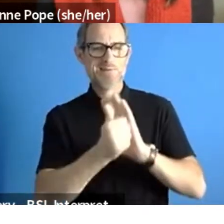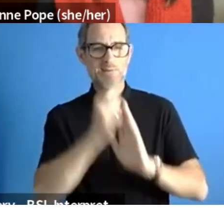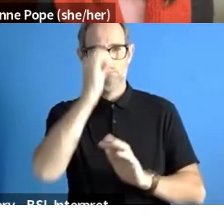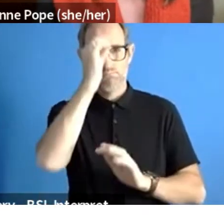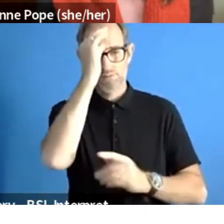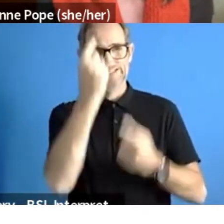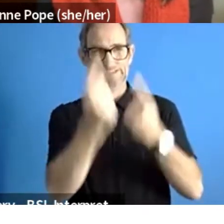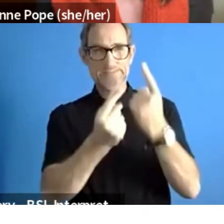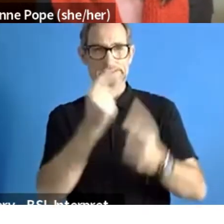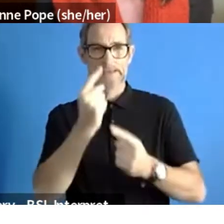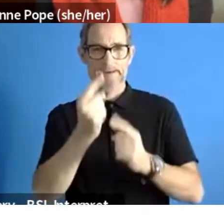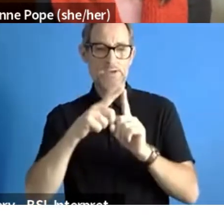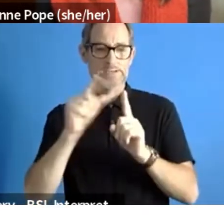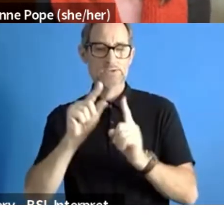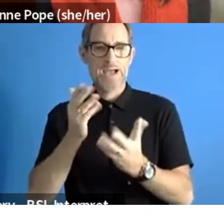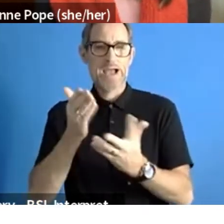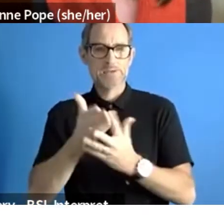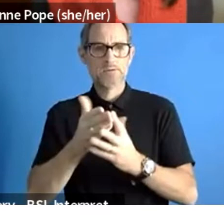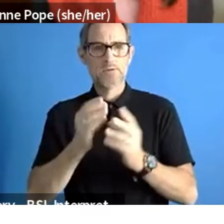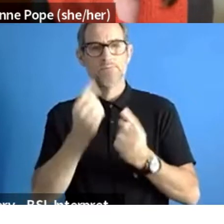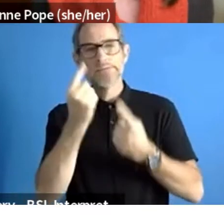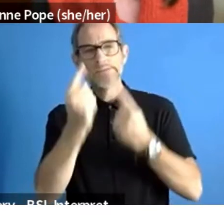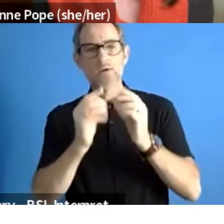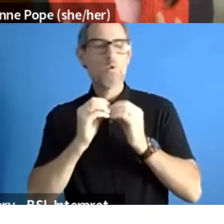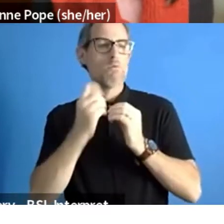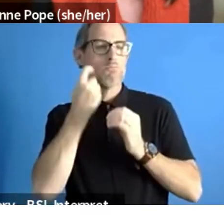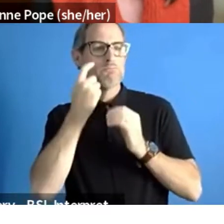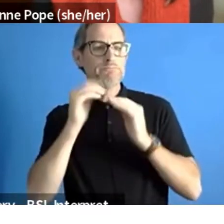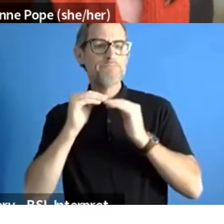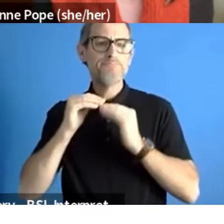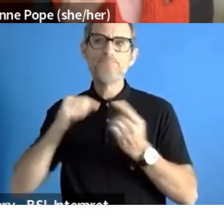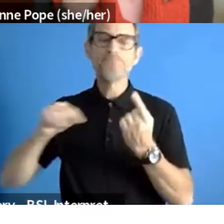it's worth thinking about where to get that from. Finally, having gone